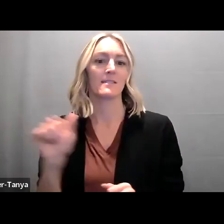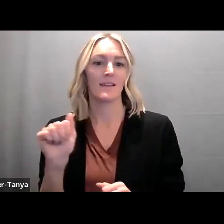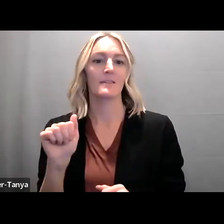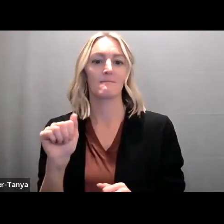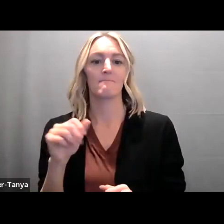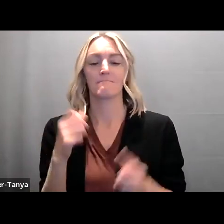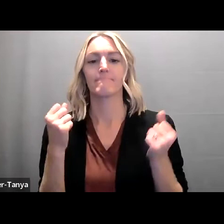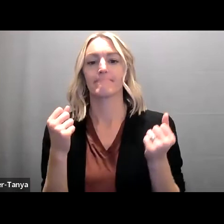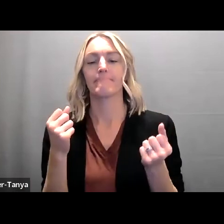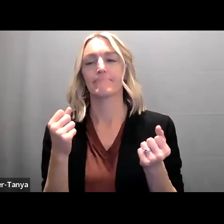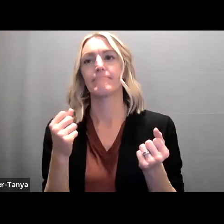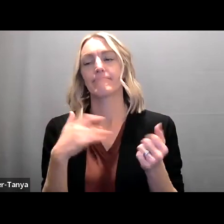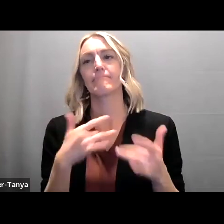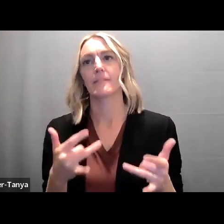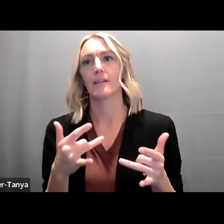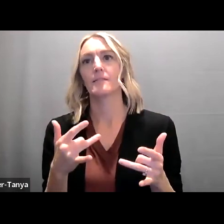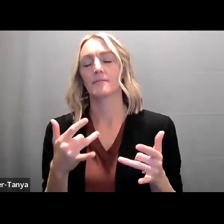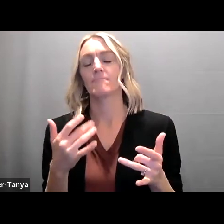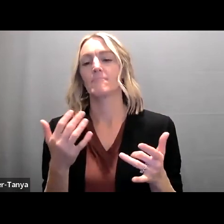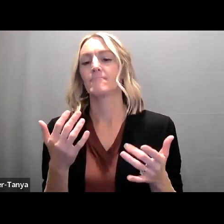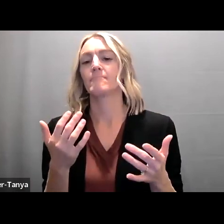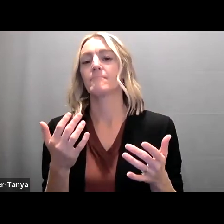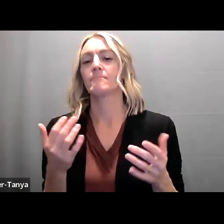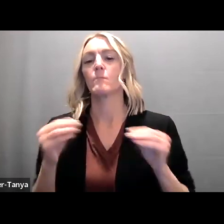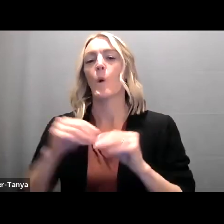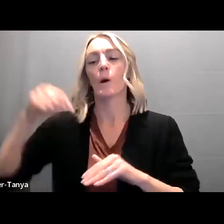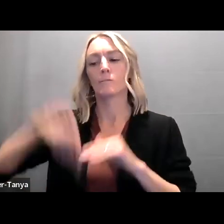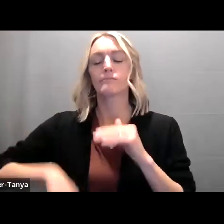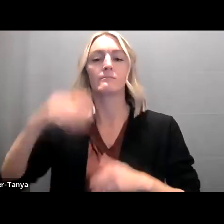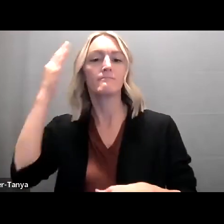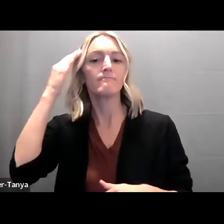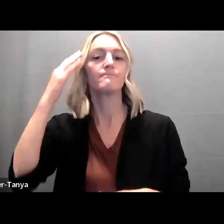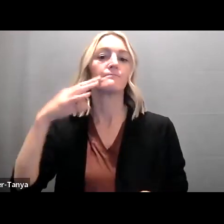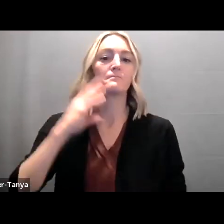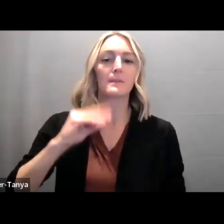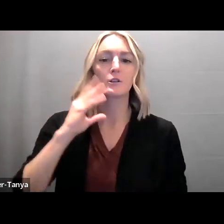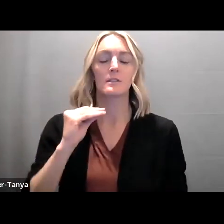a much deeper level of knowledge and experience when it comes to these plans.